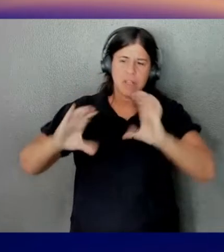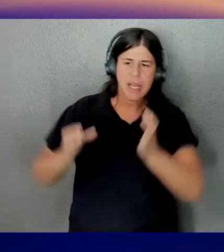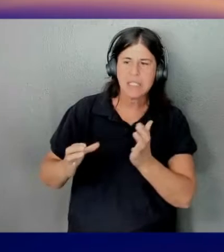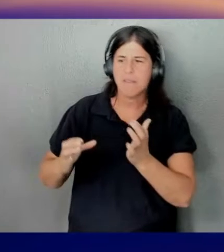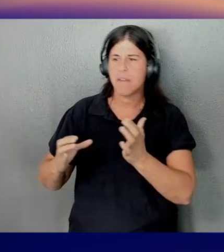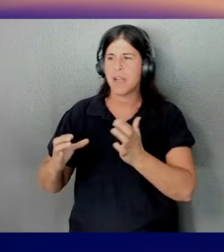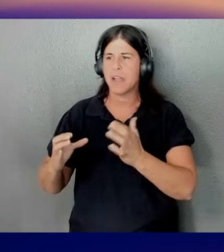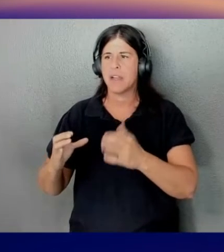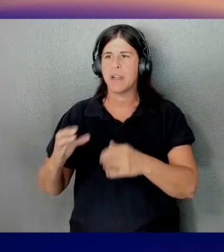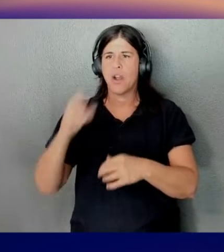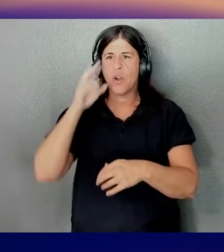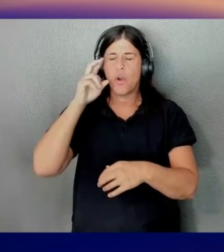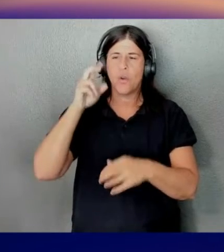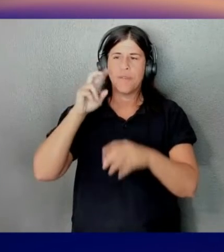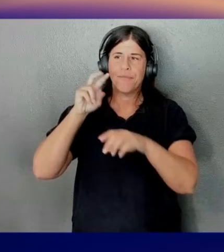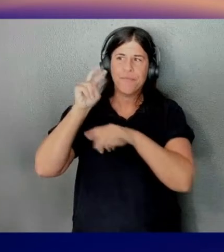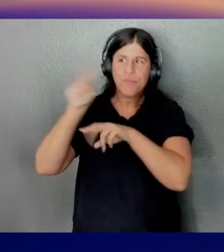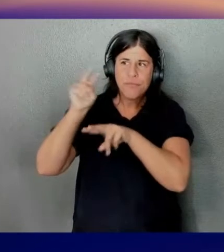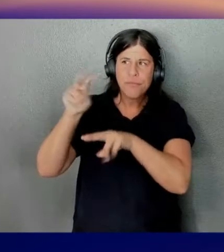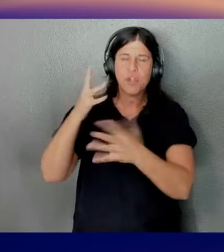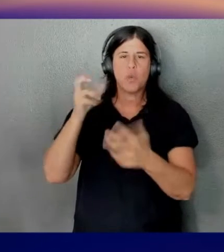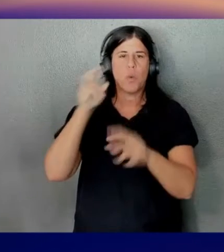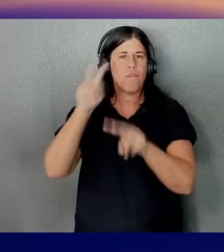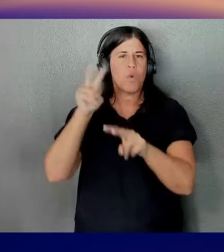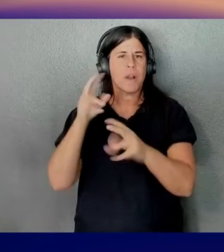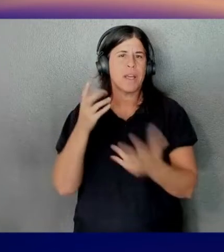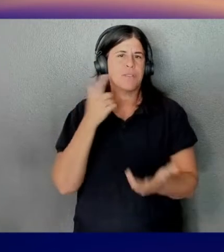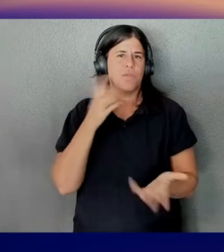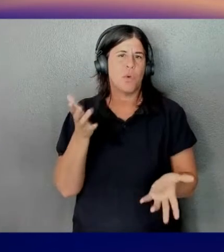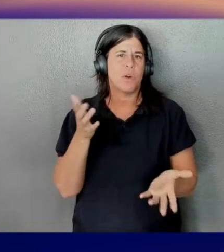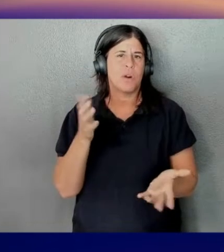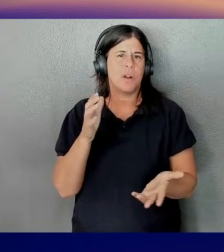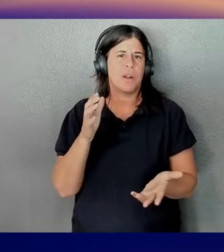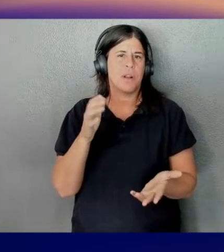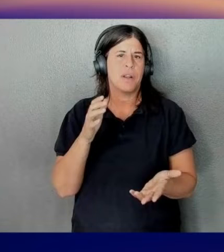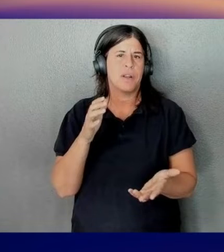For instance, if you want to forecast sales, or forecast demand for your products